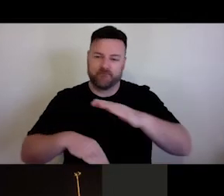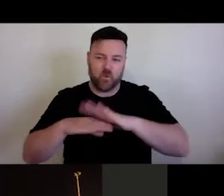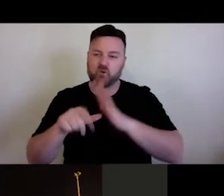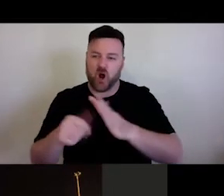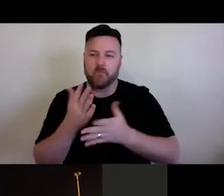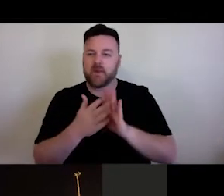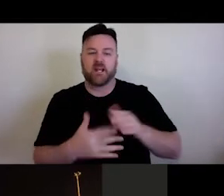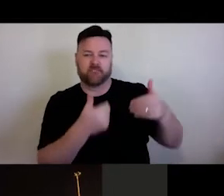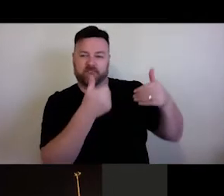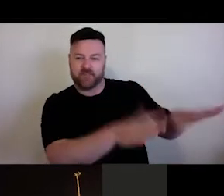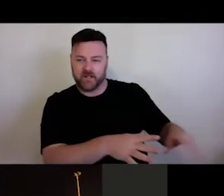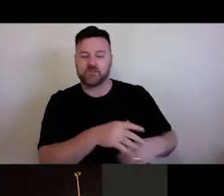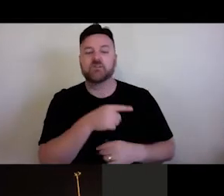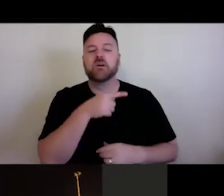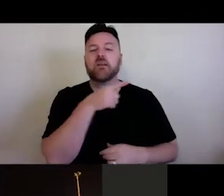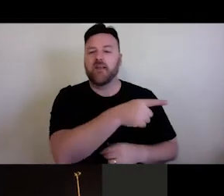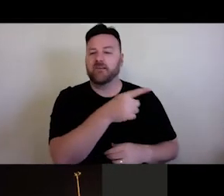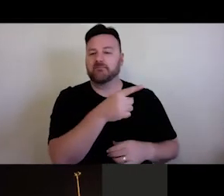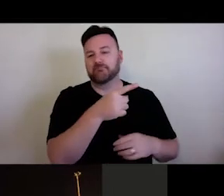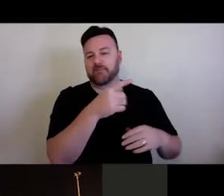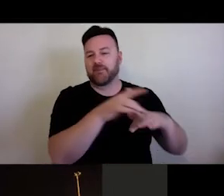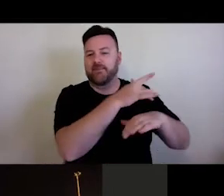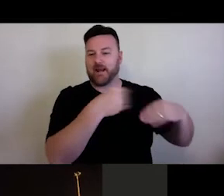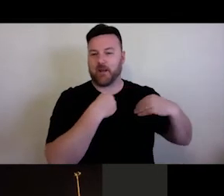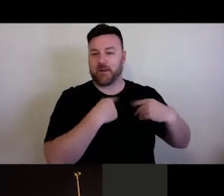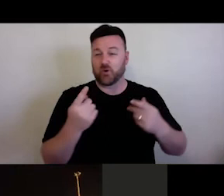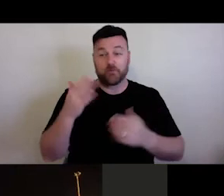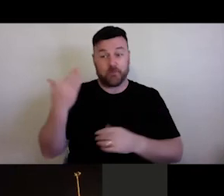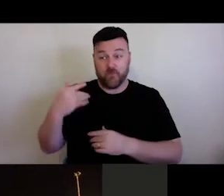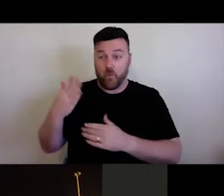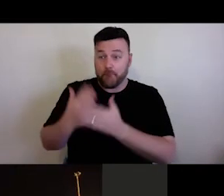with cinema for about 15 years. I know somes of the Matt Dan are